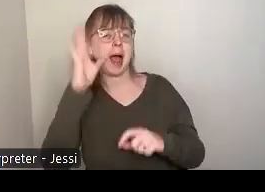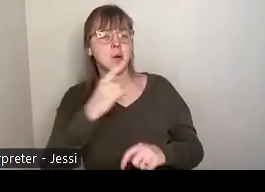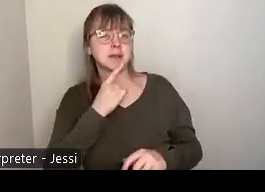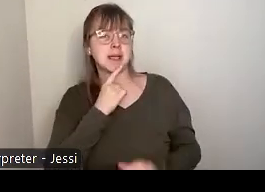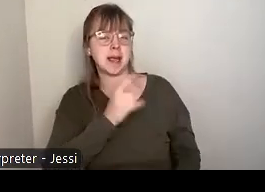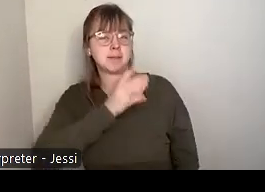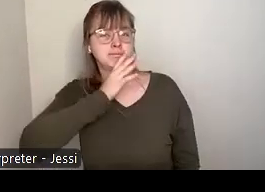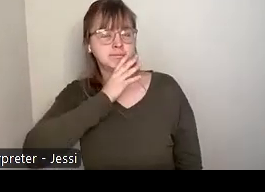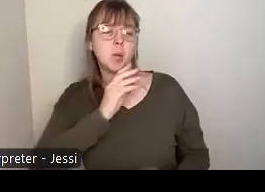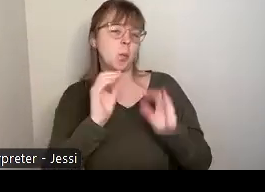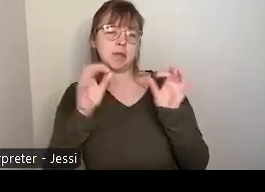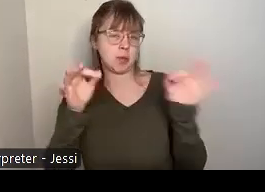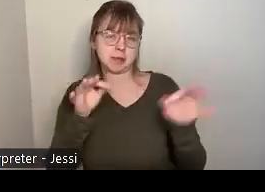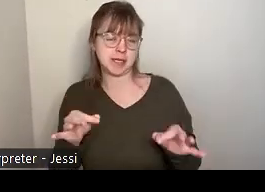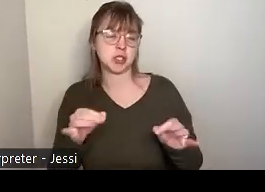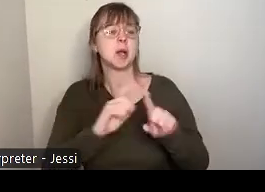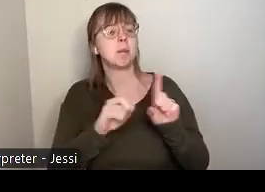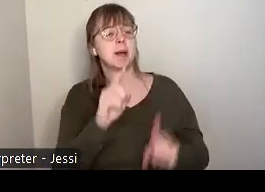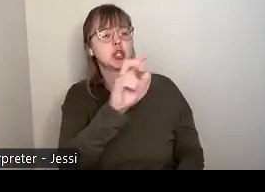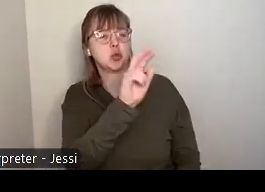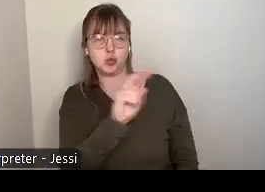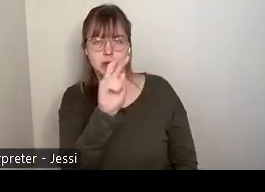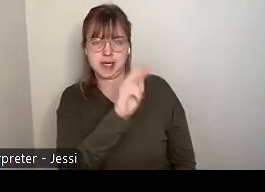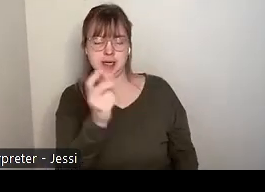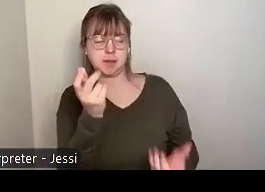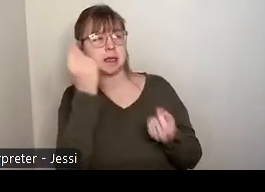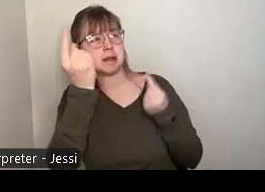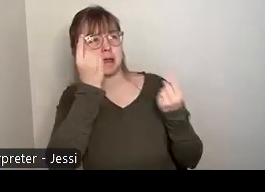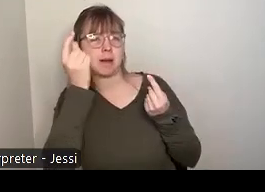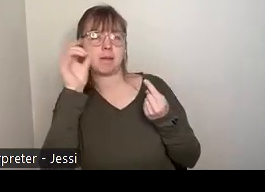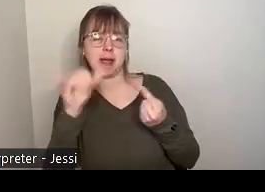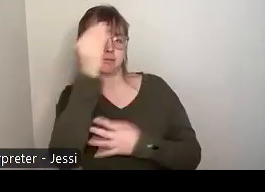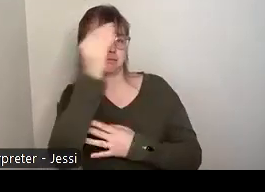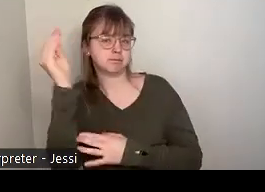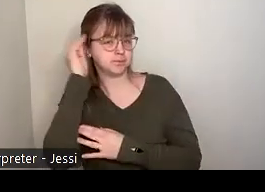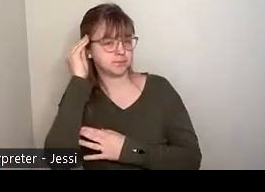thinking about them as you hear about some of the programs optimal growth and development occur with